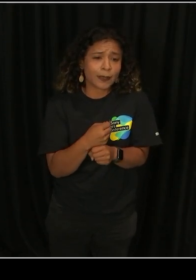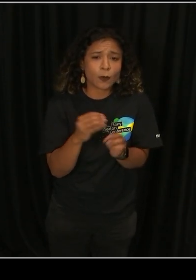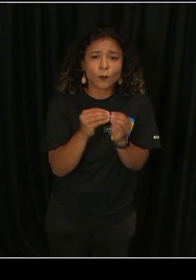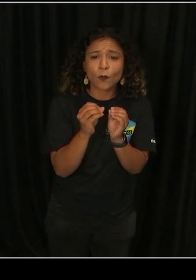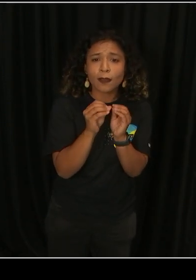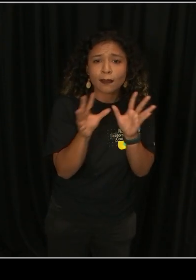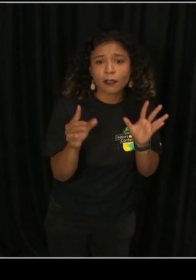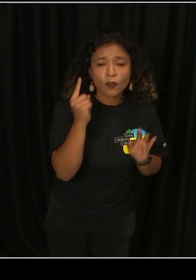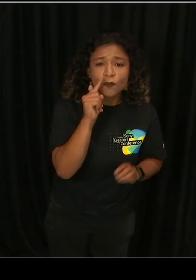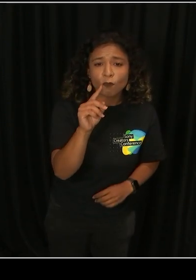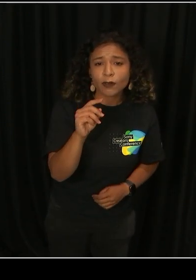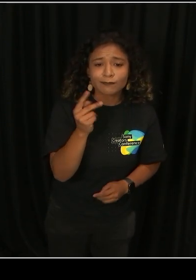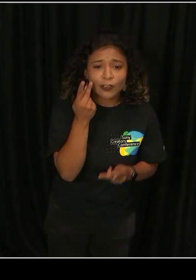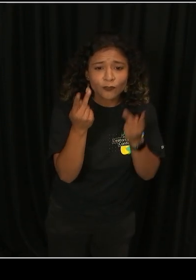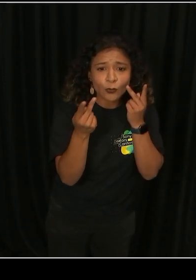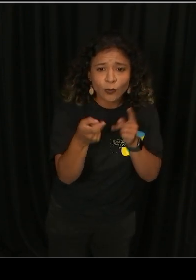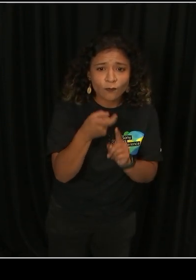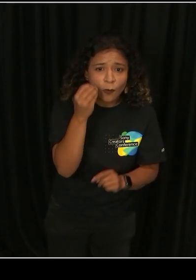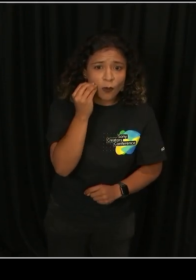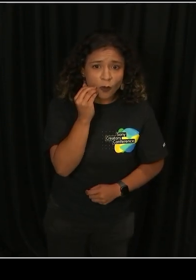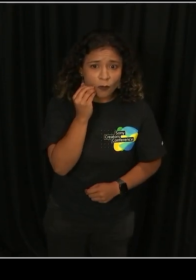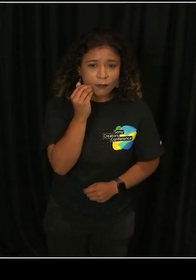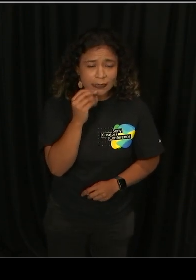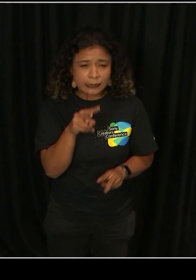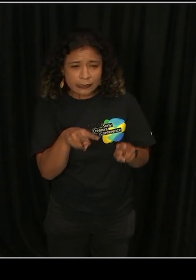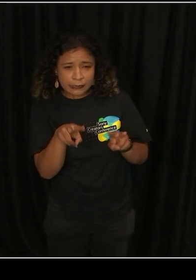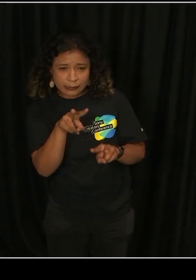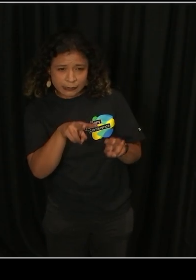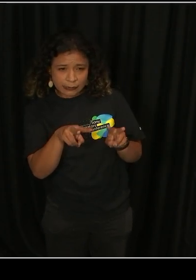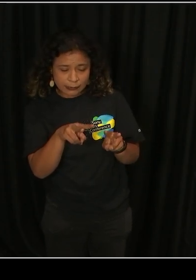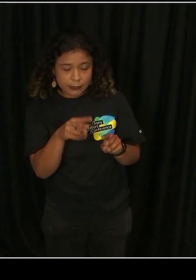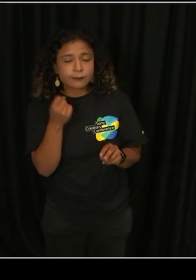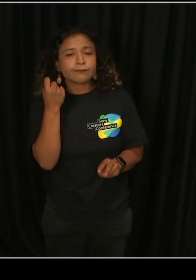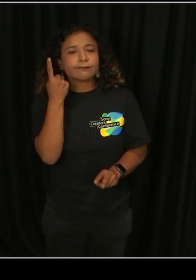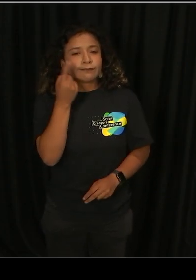eliminating uncertainty from the call and speeding up the process as well.